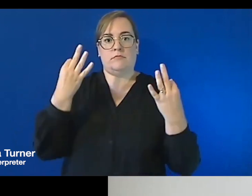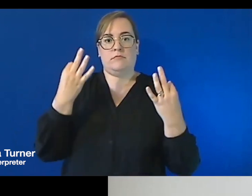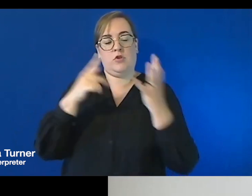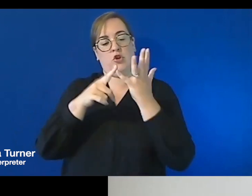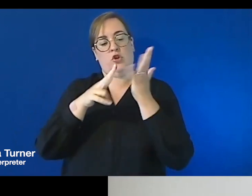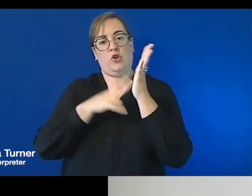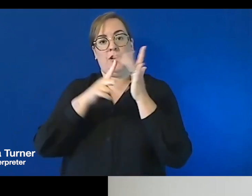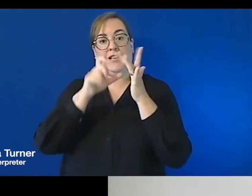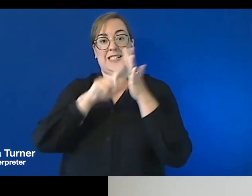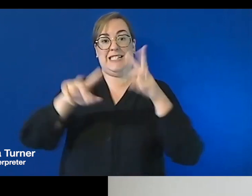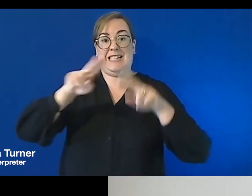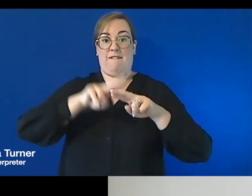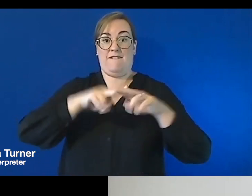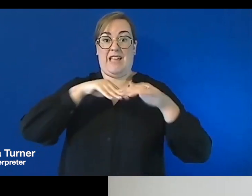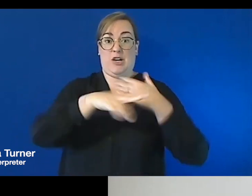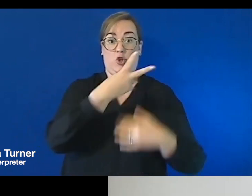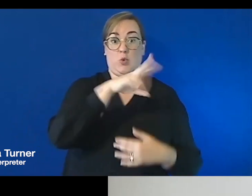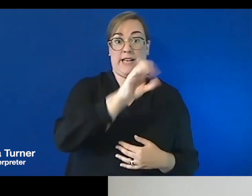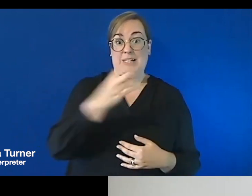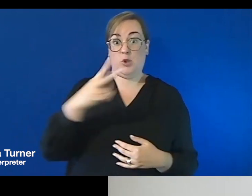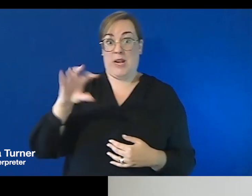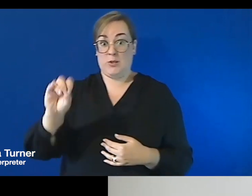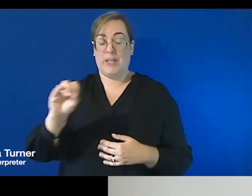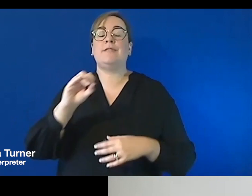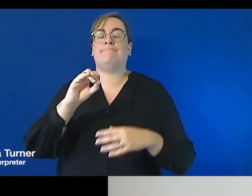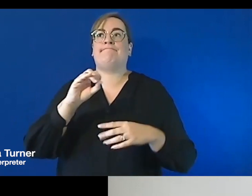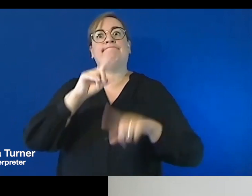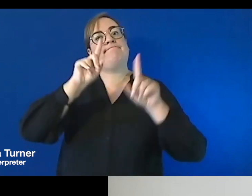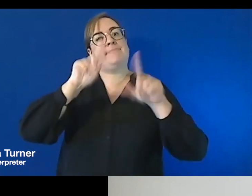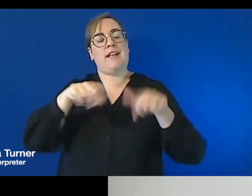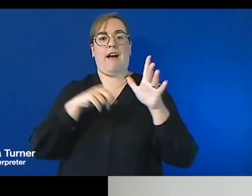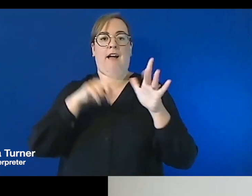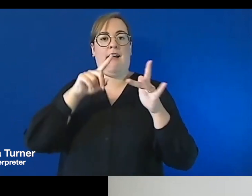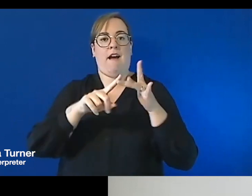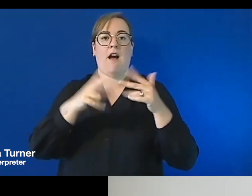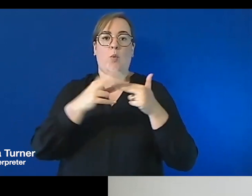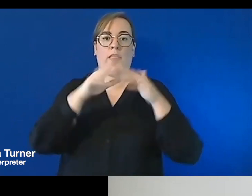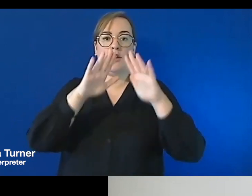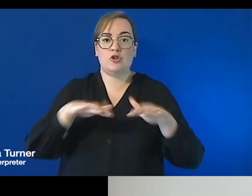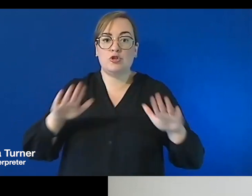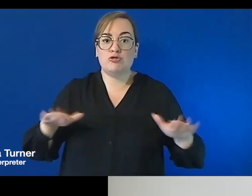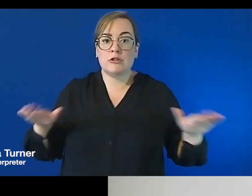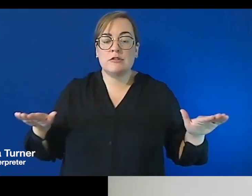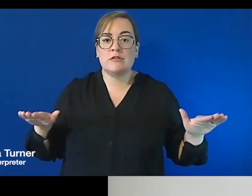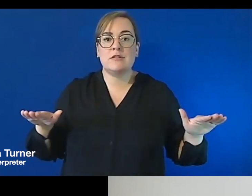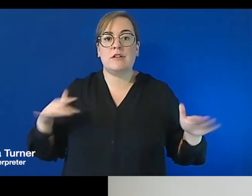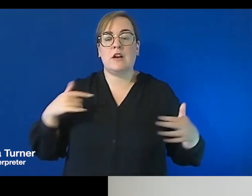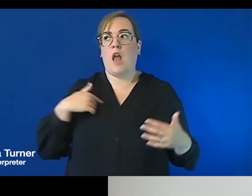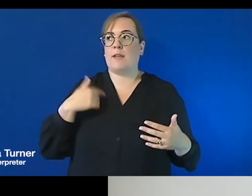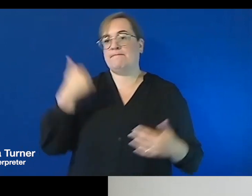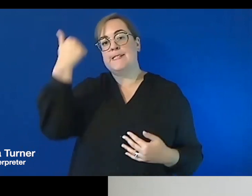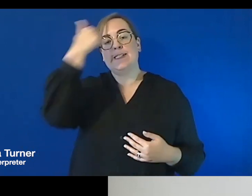a framework focused AI and children and it was focused on smart toys, educational and learning